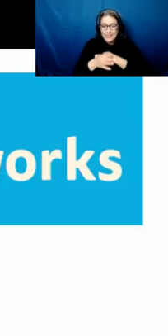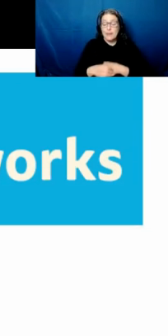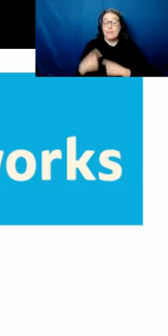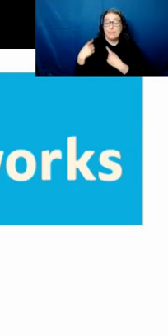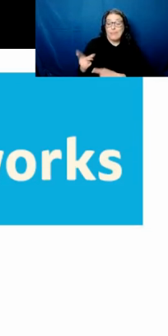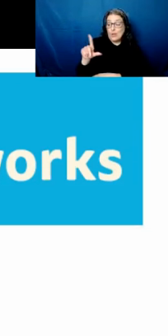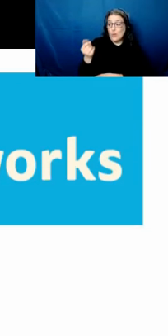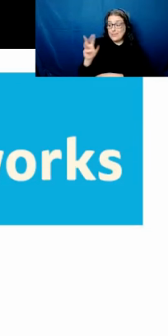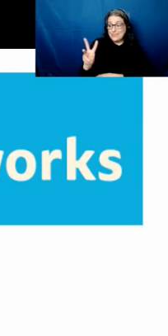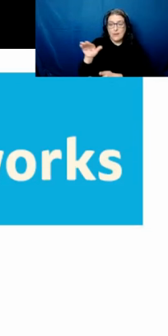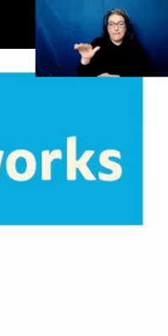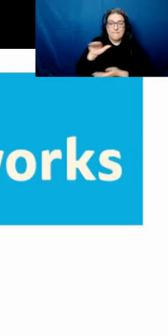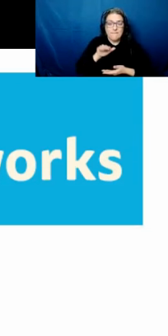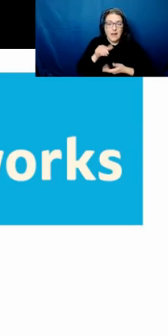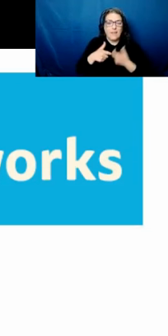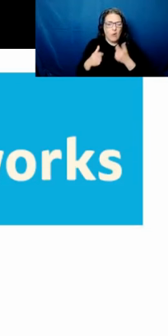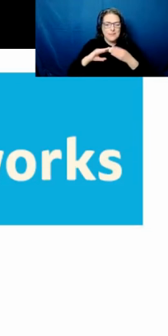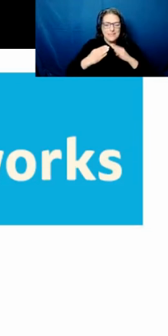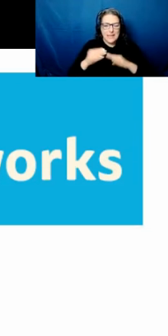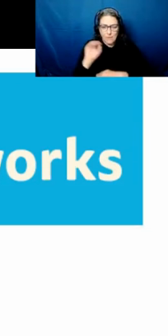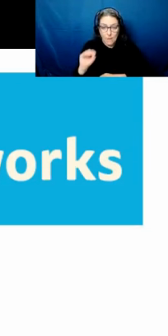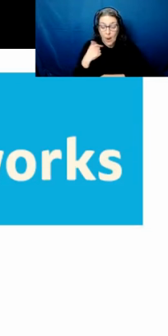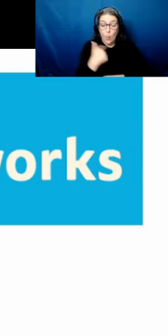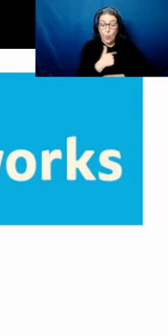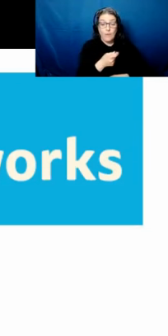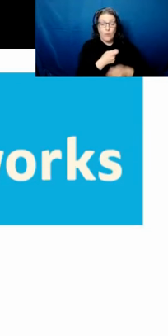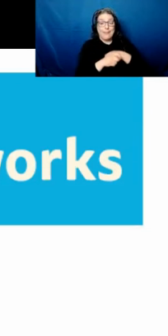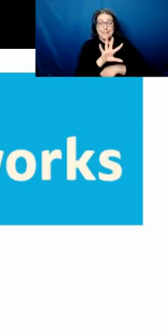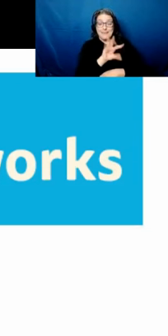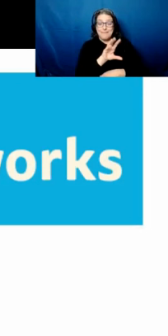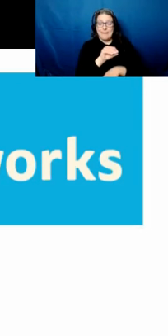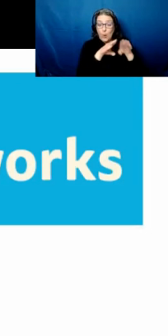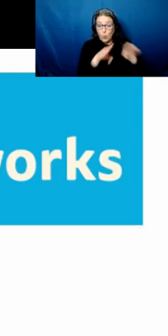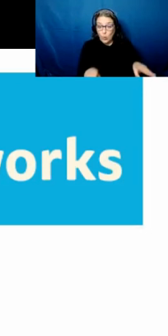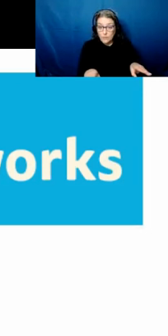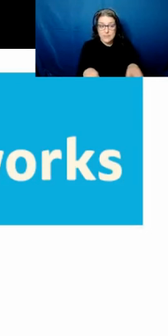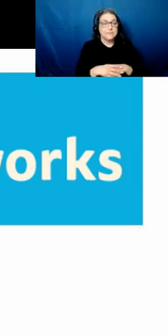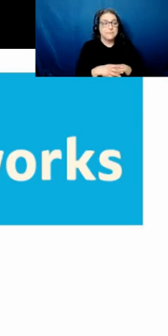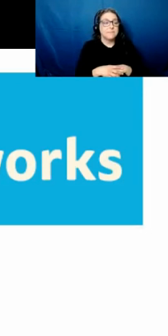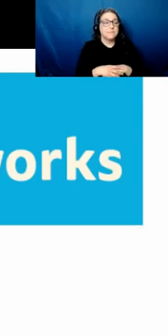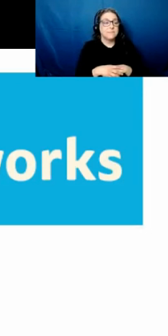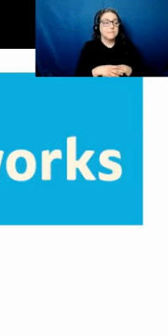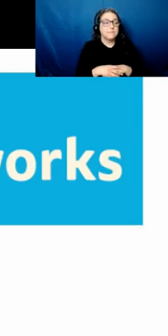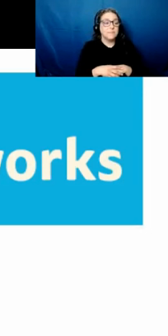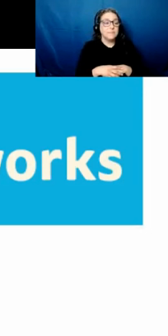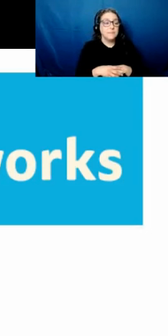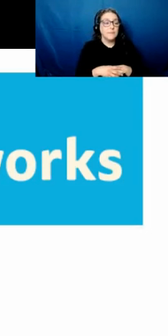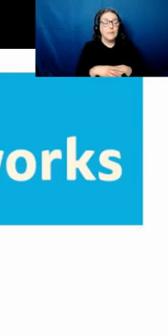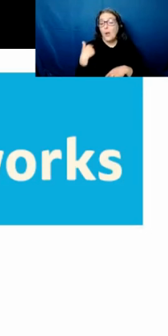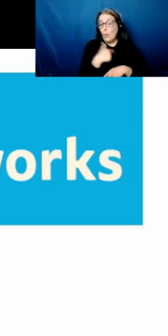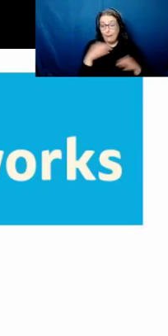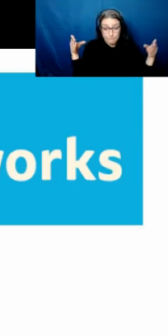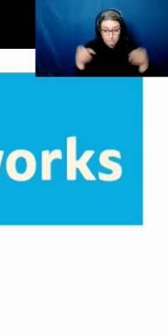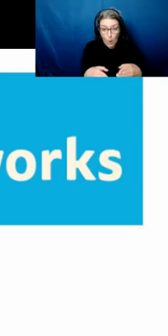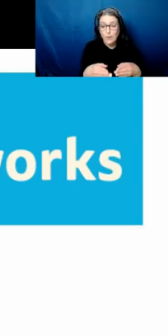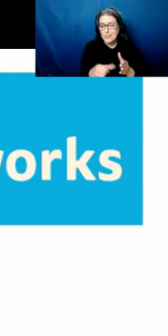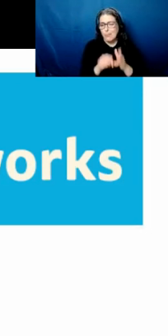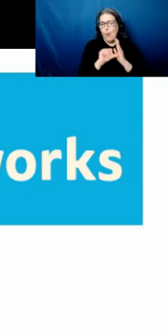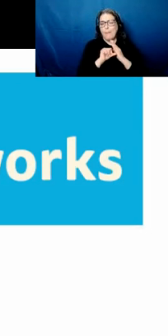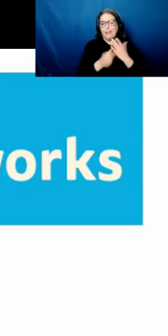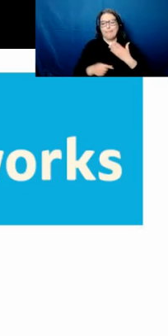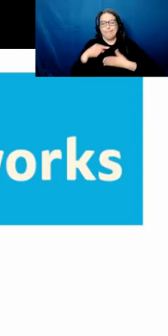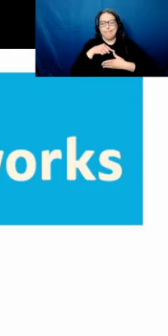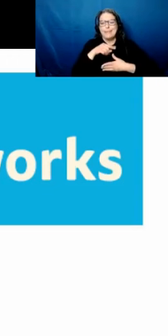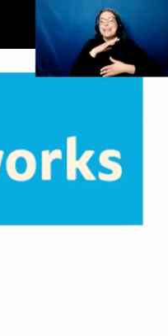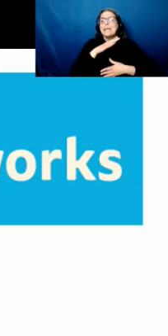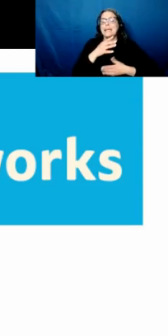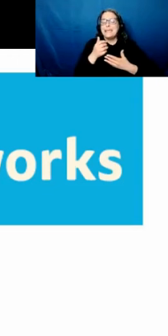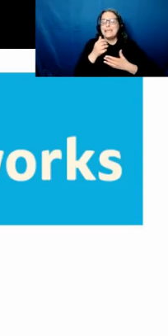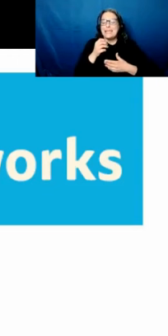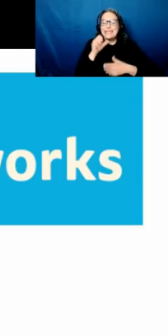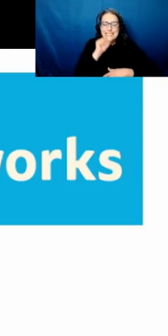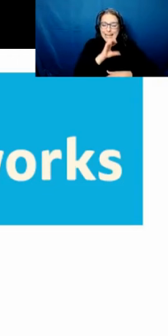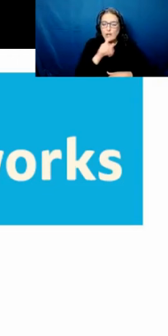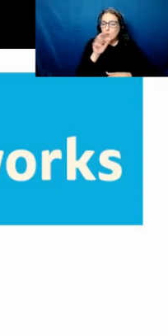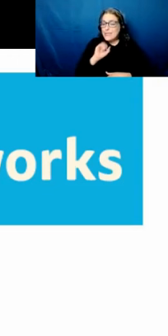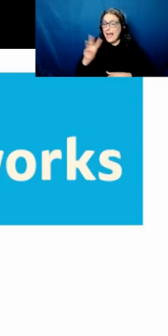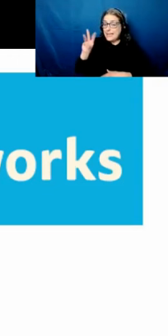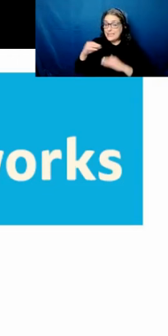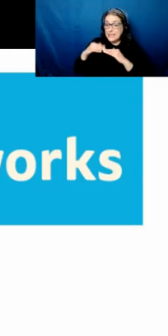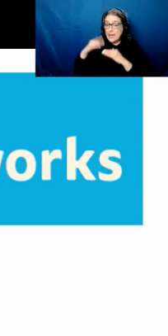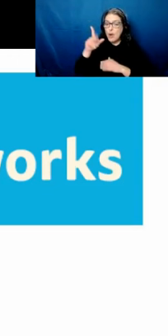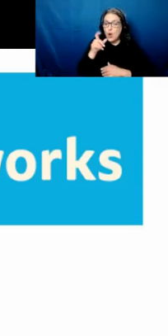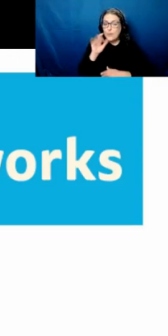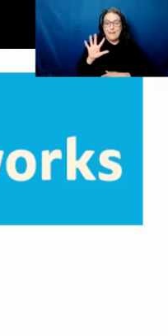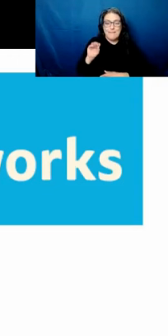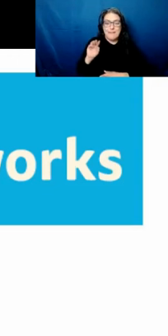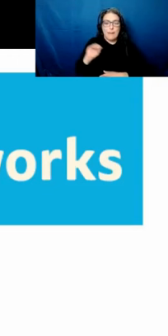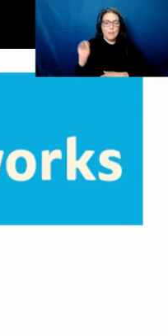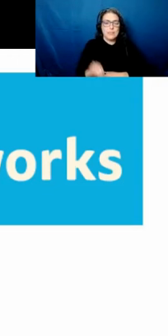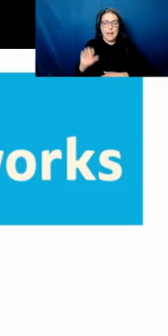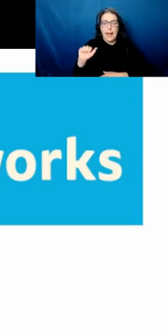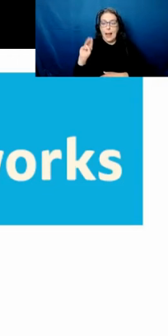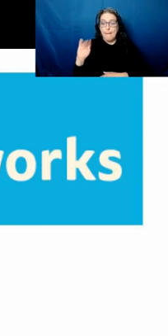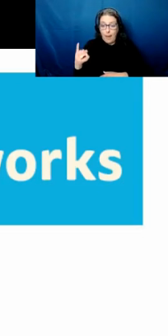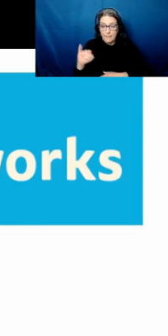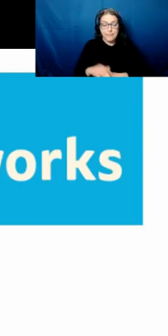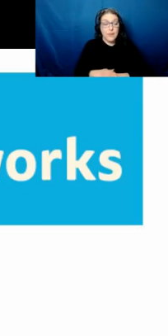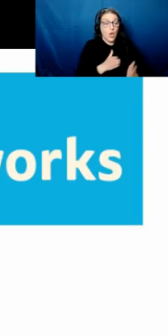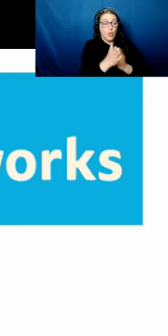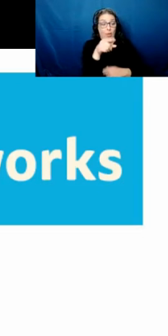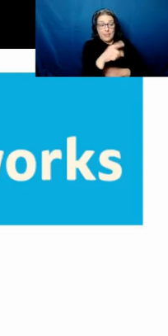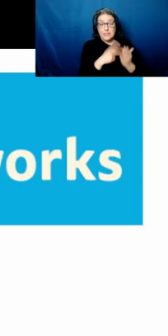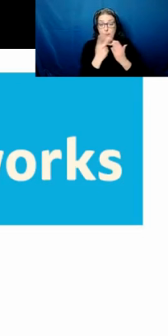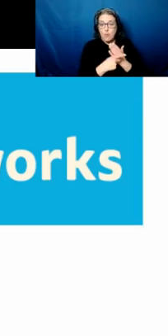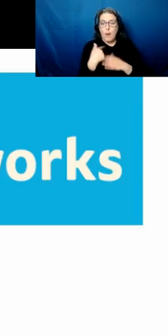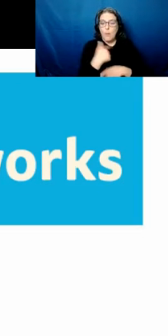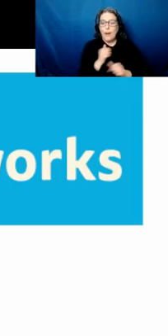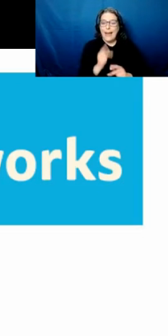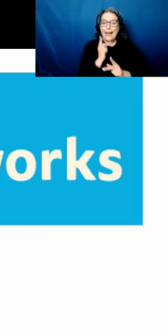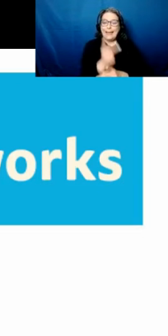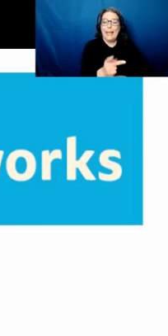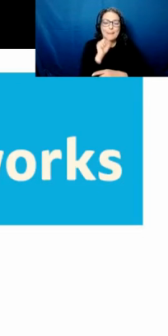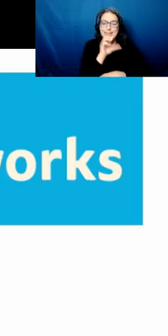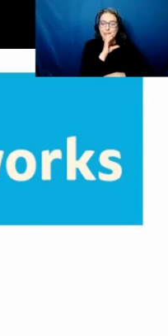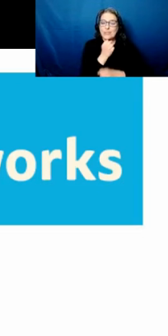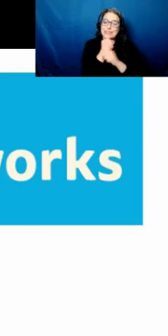Next up we have Jim Clements to talk about the Urban Homestead with Project Houseworks.